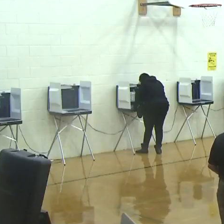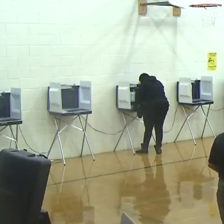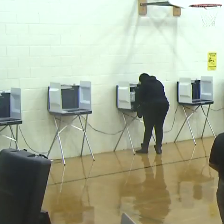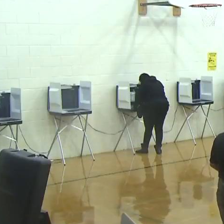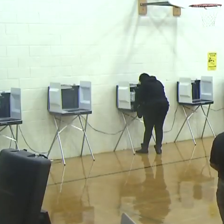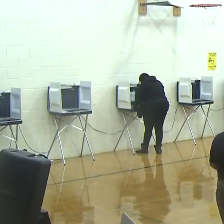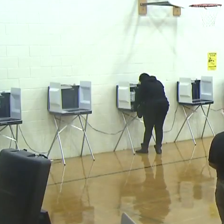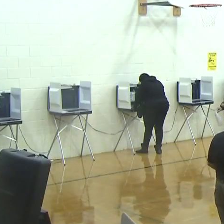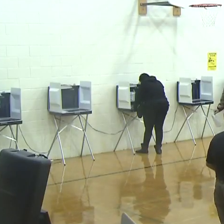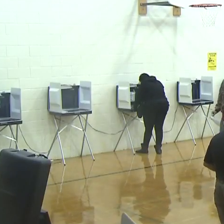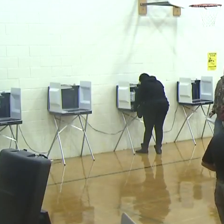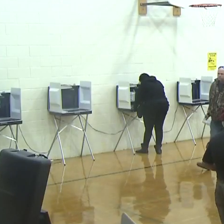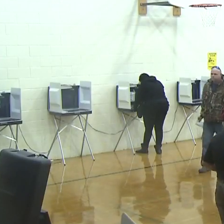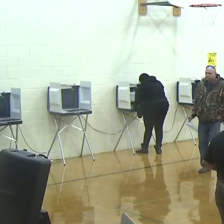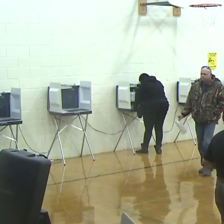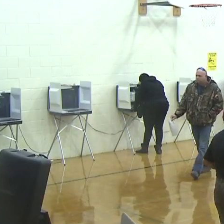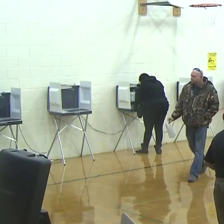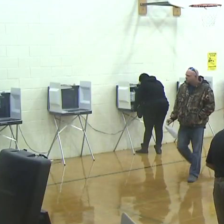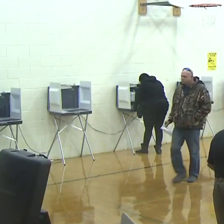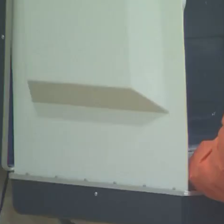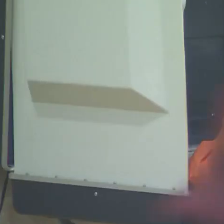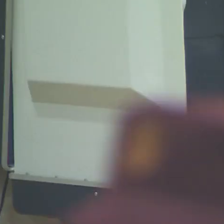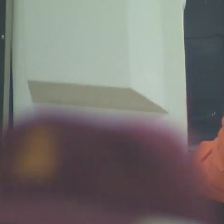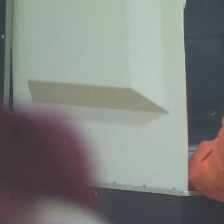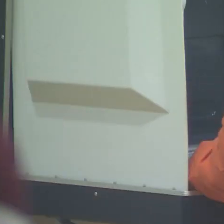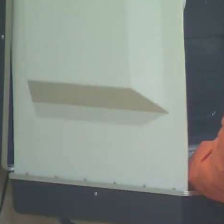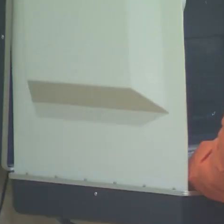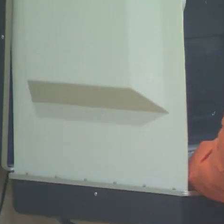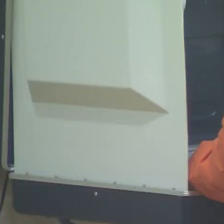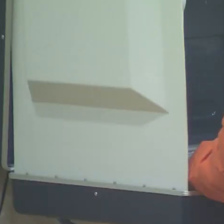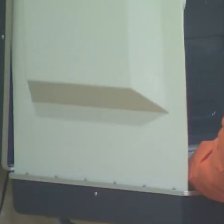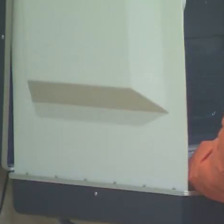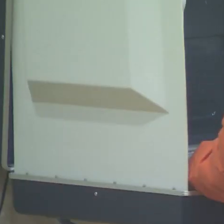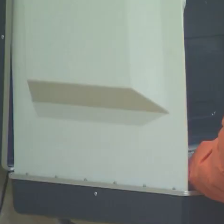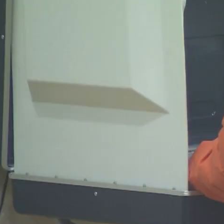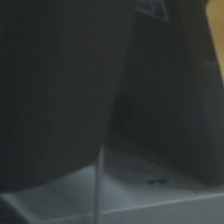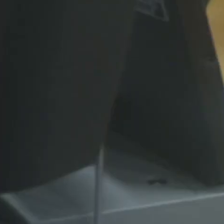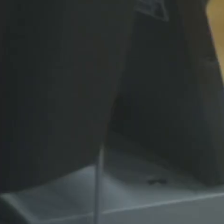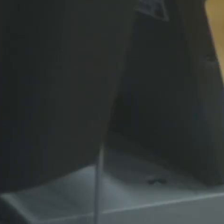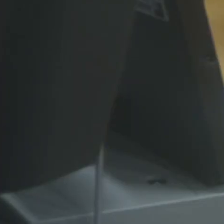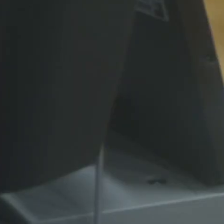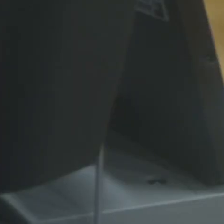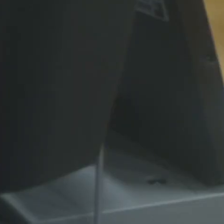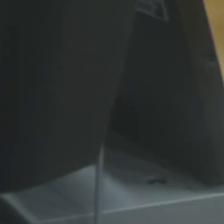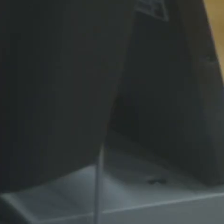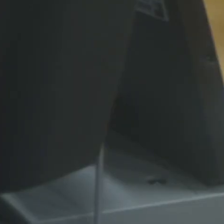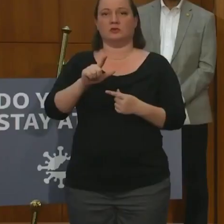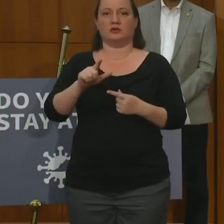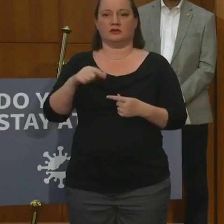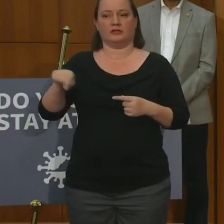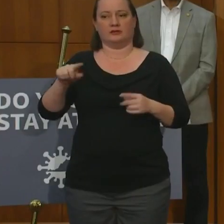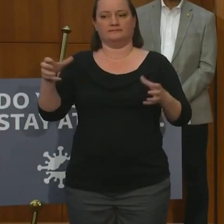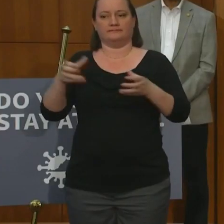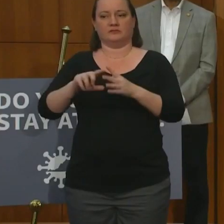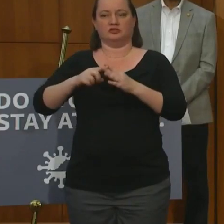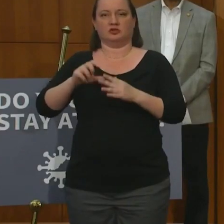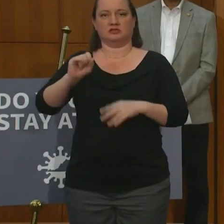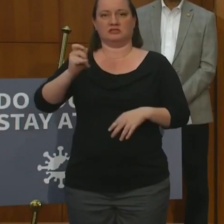PRIMARIES FROM JUNE 9 TO JUNE 23. HE'S ALSO RECOMMENDING THE GENERAL ASSEMBLY TO MOVE LOCAL ELECTIONS FROM MAY TO NOVEMBER. 8:10 POSTPONING